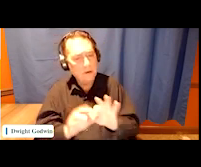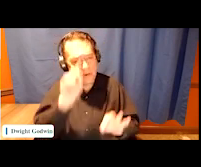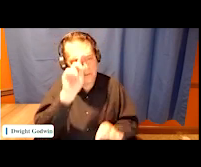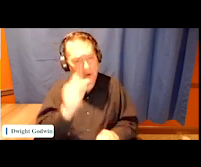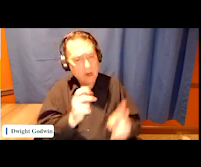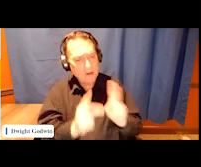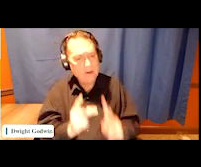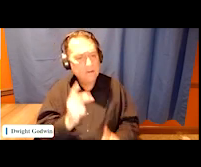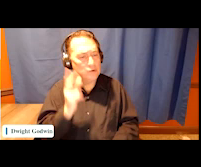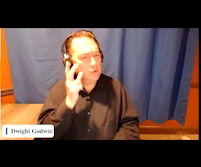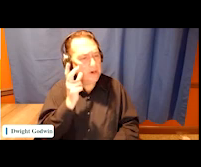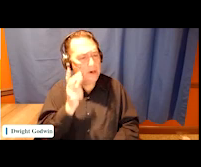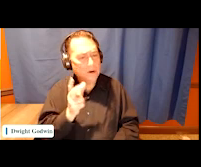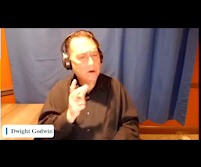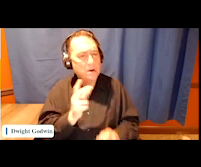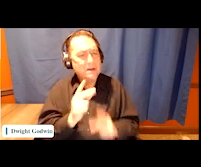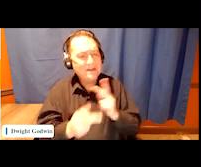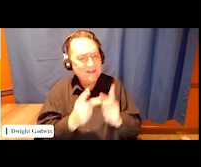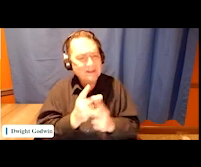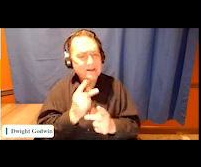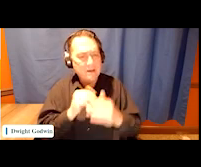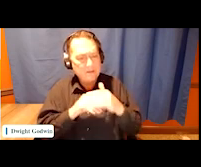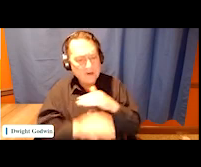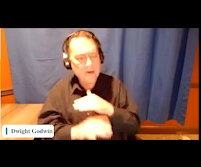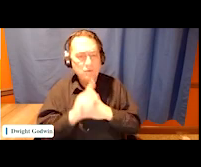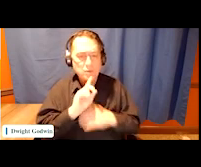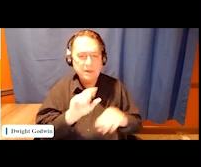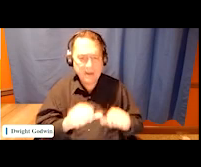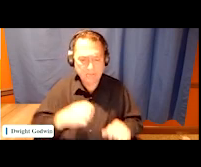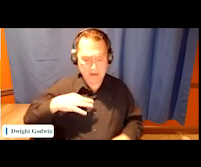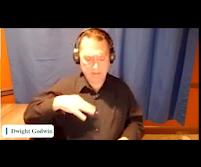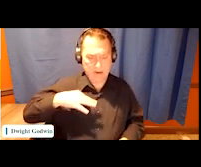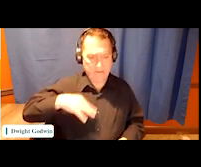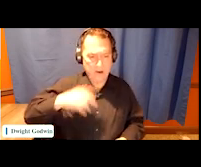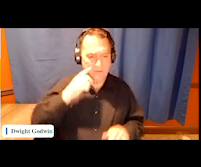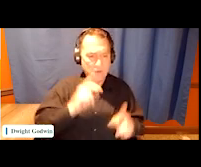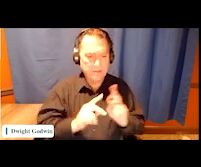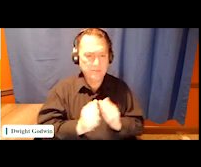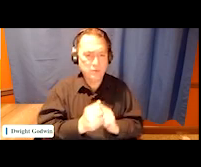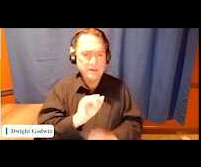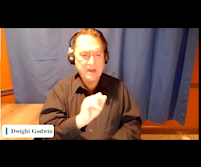just the type of accommodations can really be helpful for people with IDD who are wanting to do what you've done.